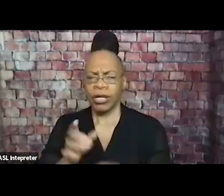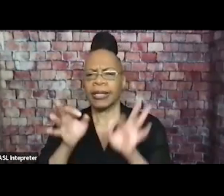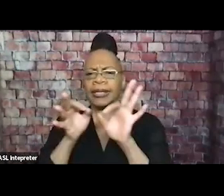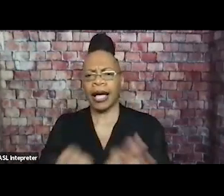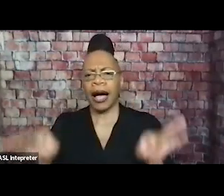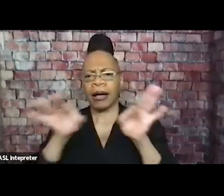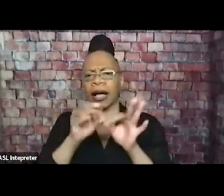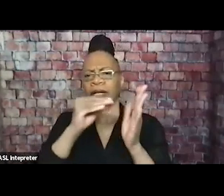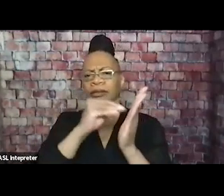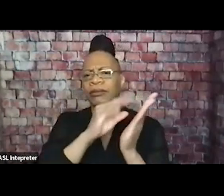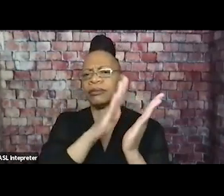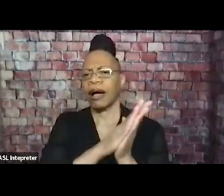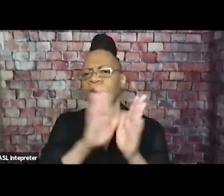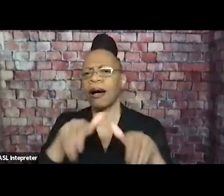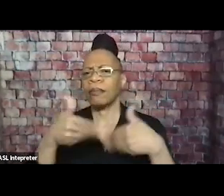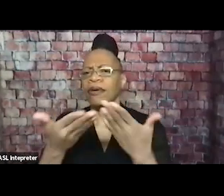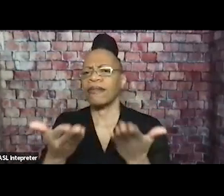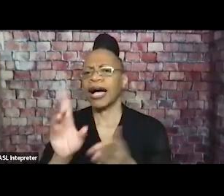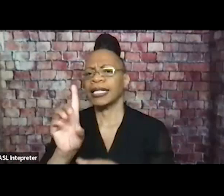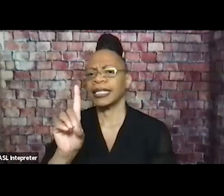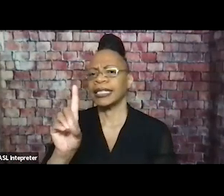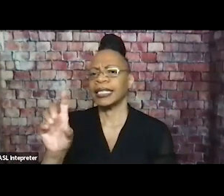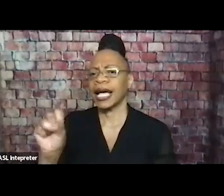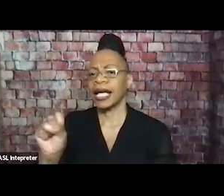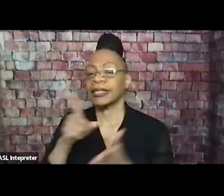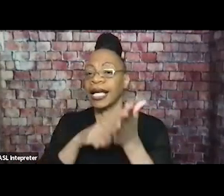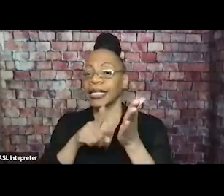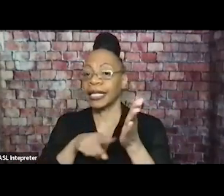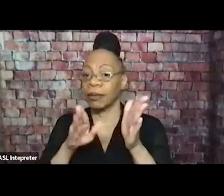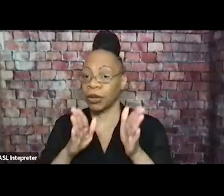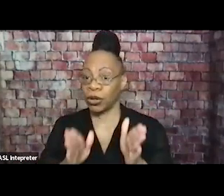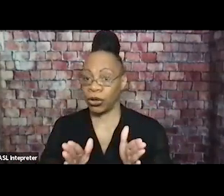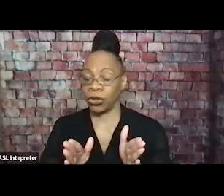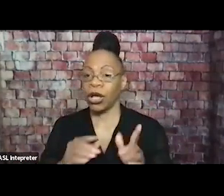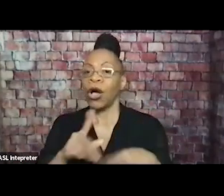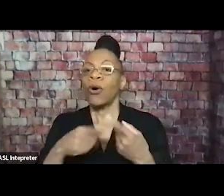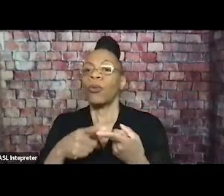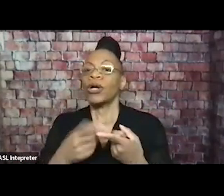and provide to the DDS examiner. So when you want to speak with an employer